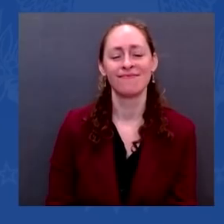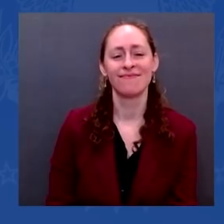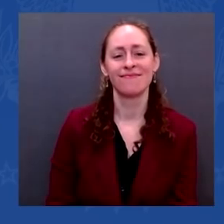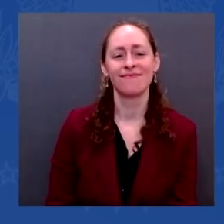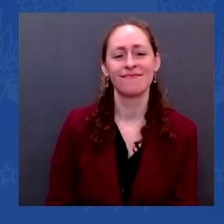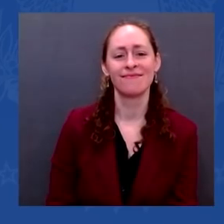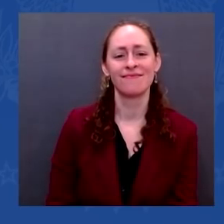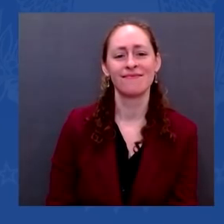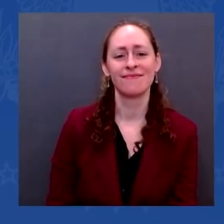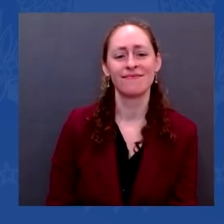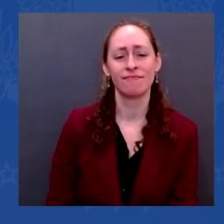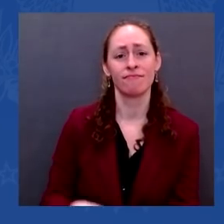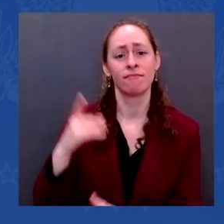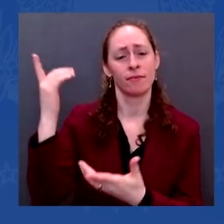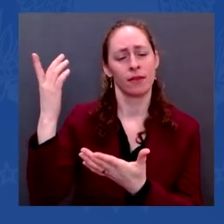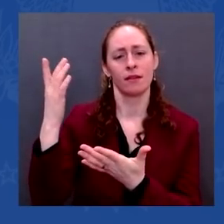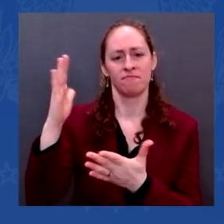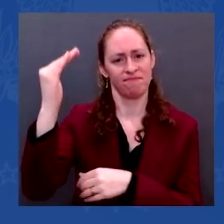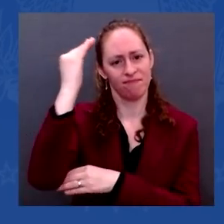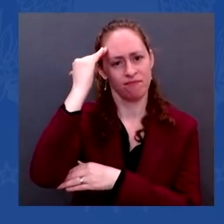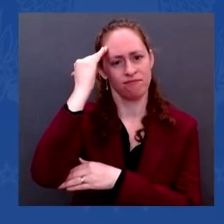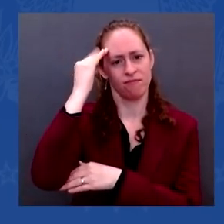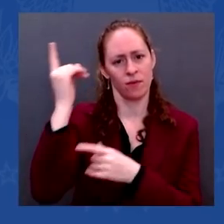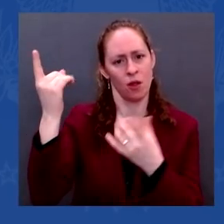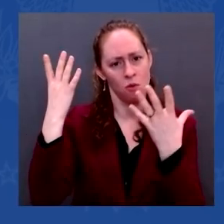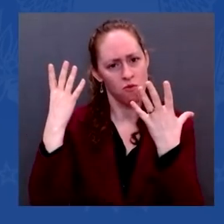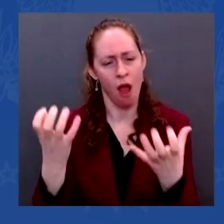This has never been truer than in life of President Biden.